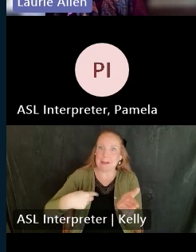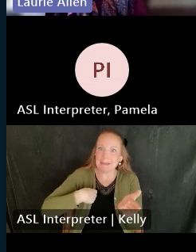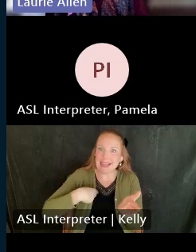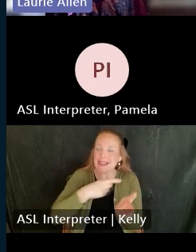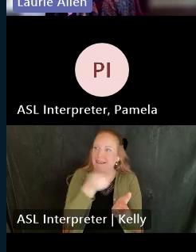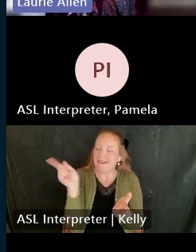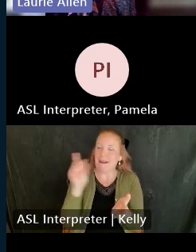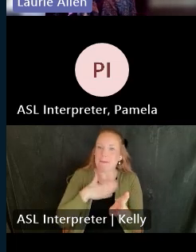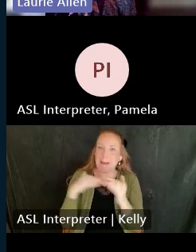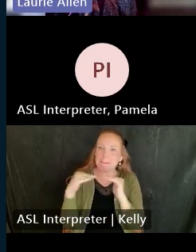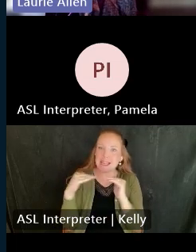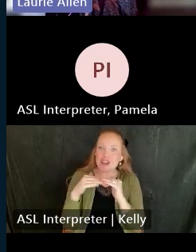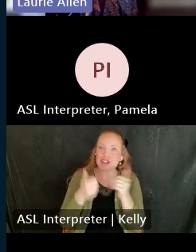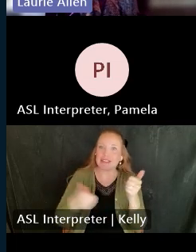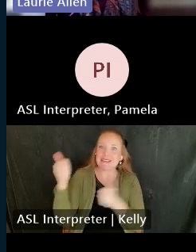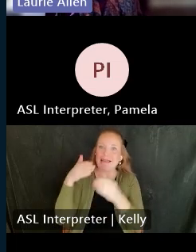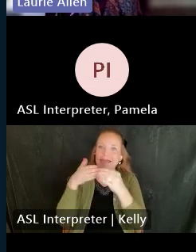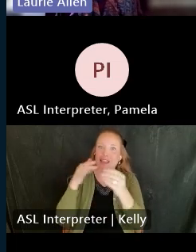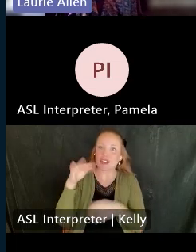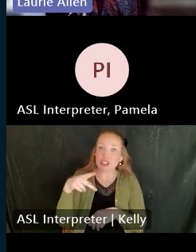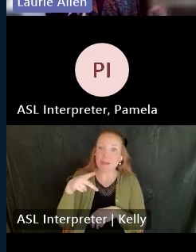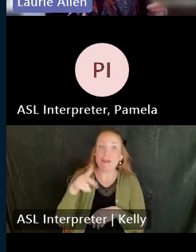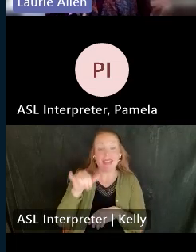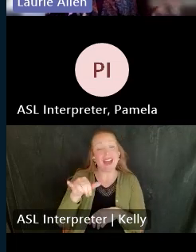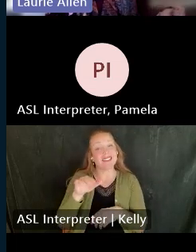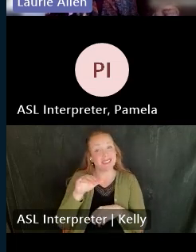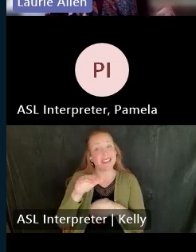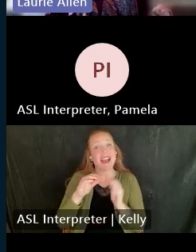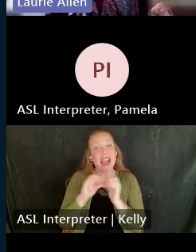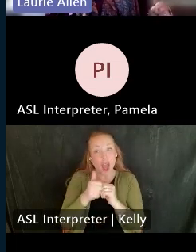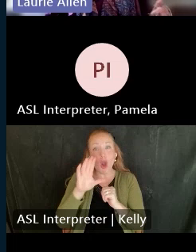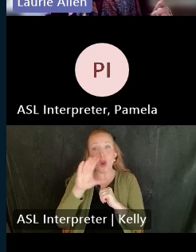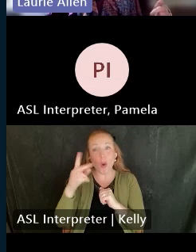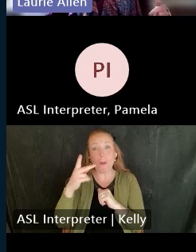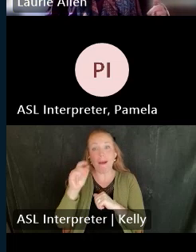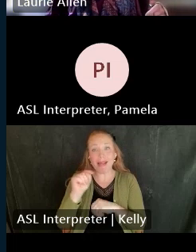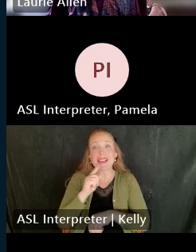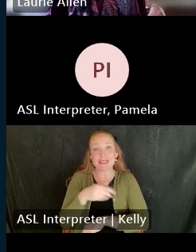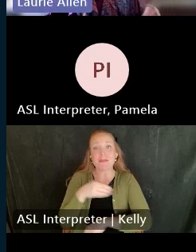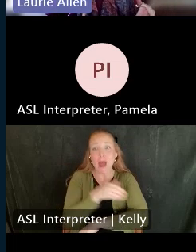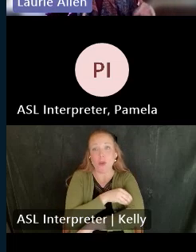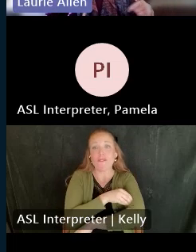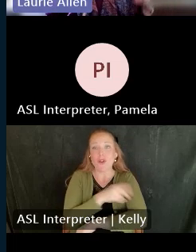That is the power of Copilot for accessibility. And then